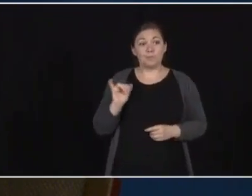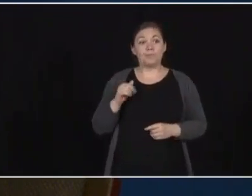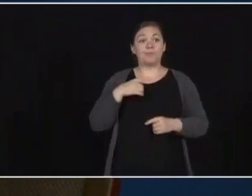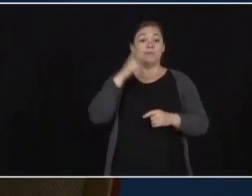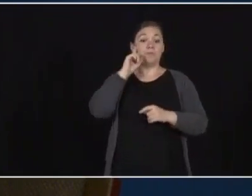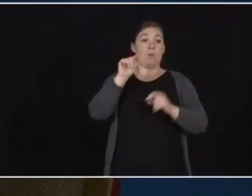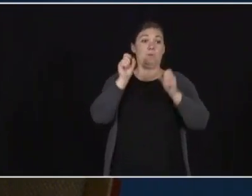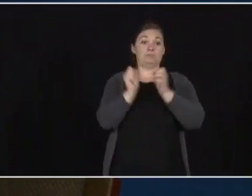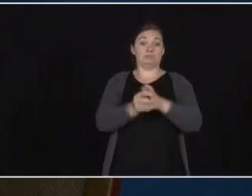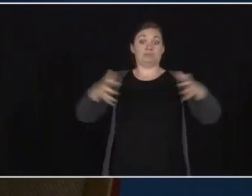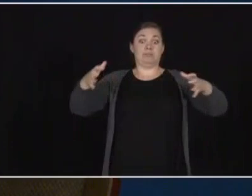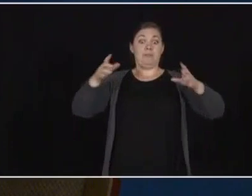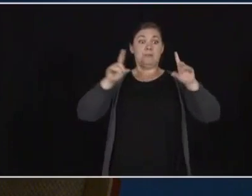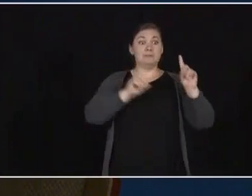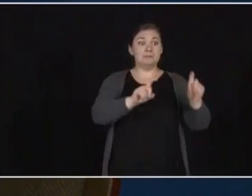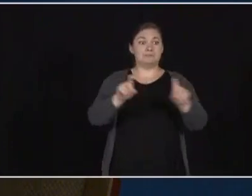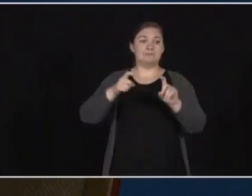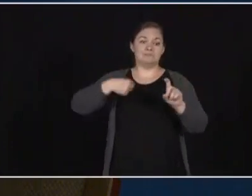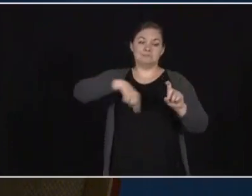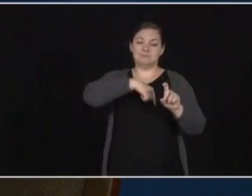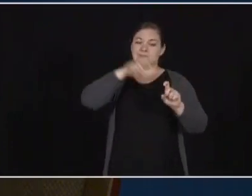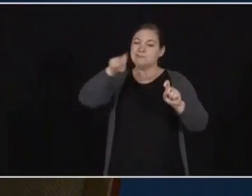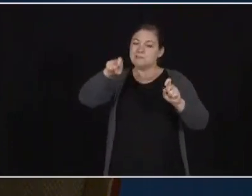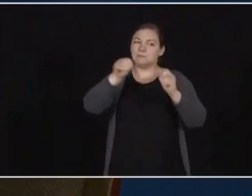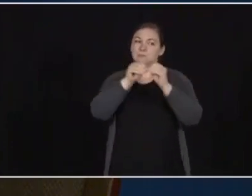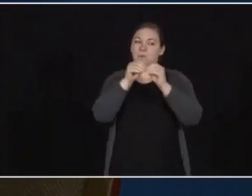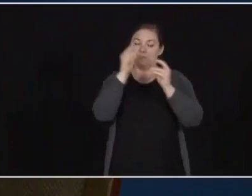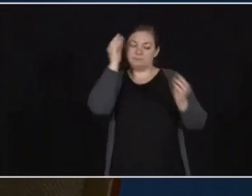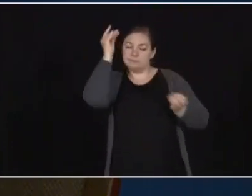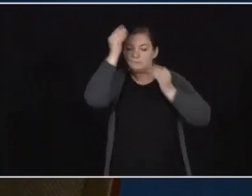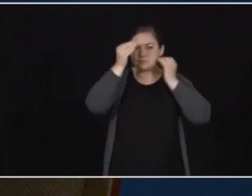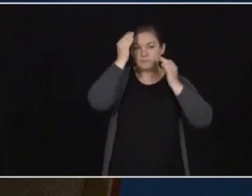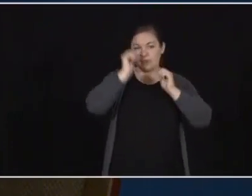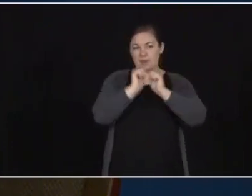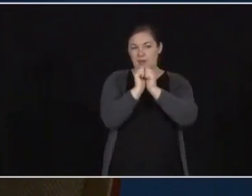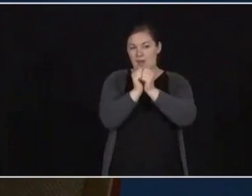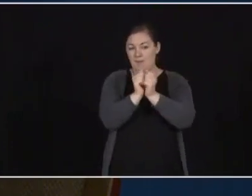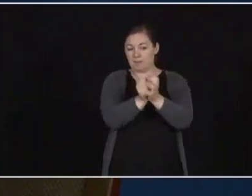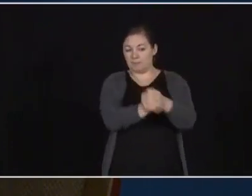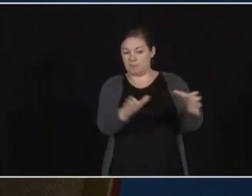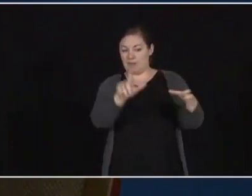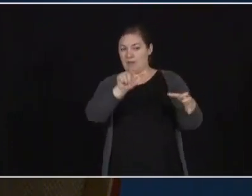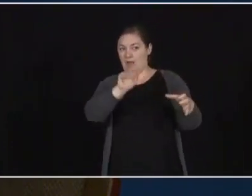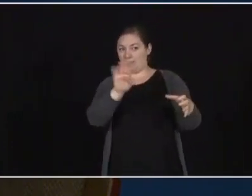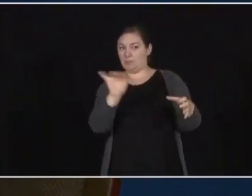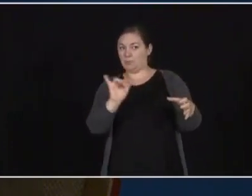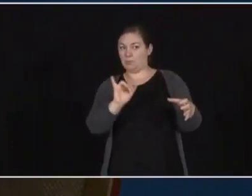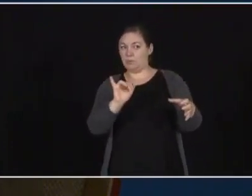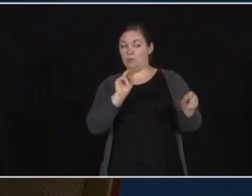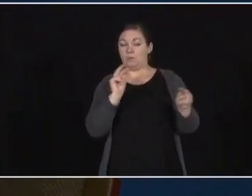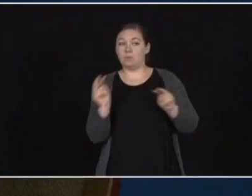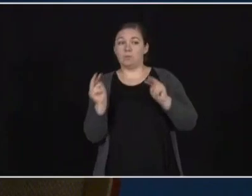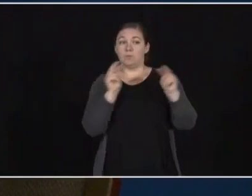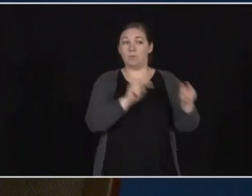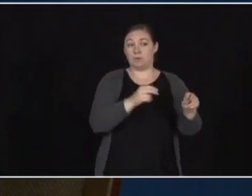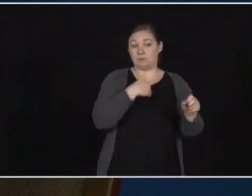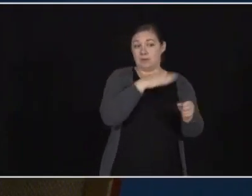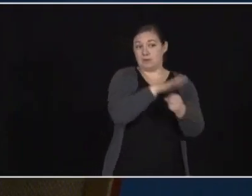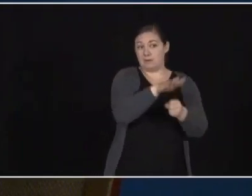that. As you might appreciate for something like this there are number of different concerns as we think about how to grow our capacity.